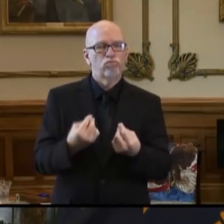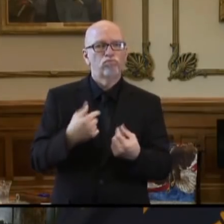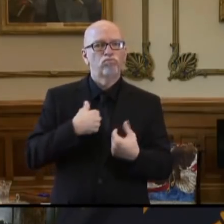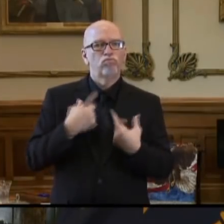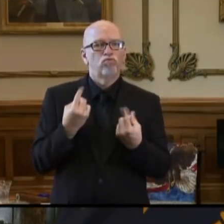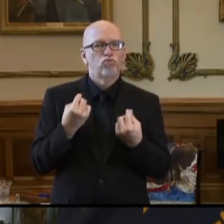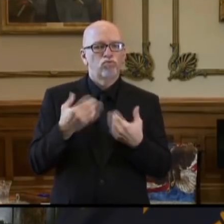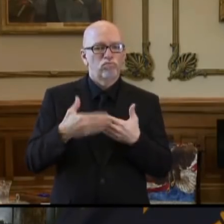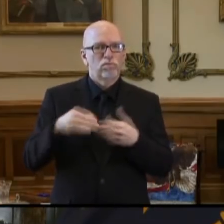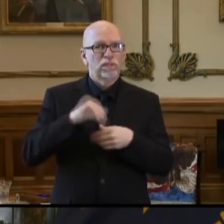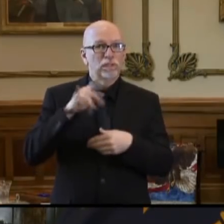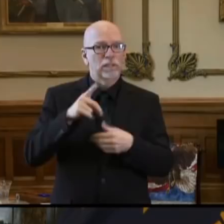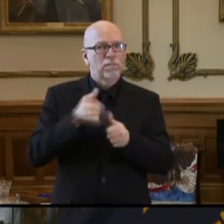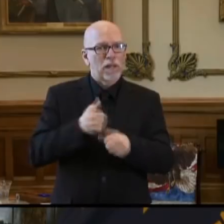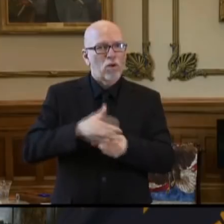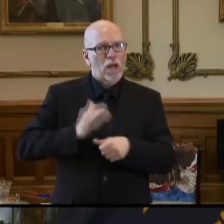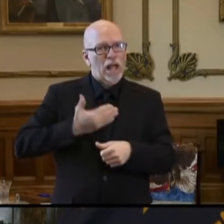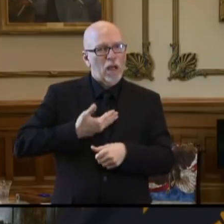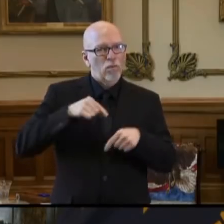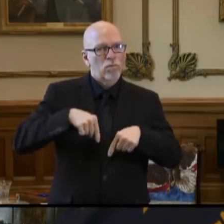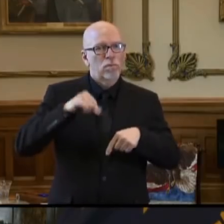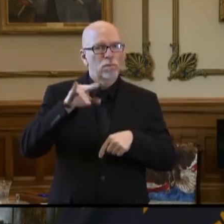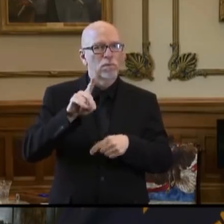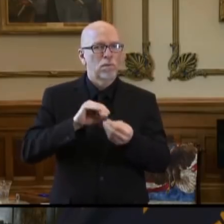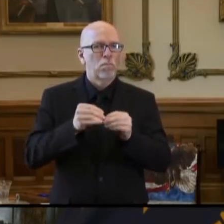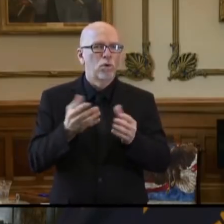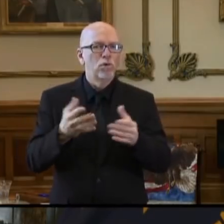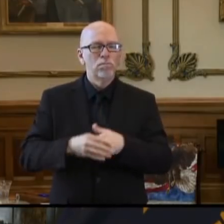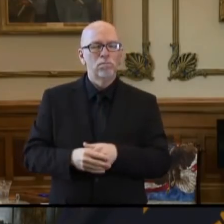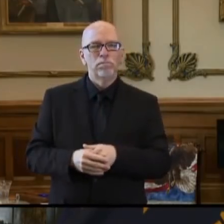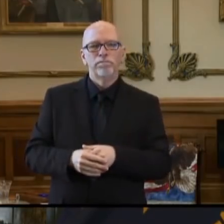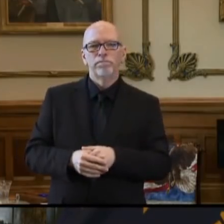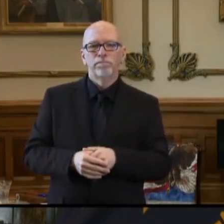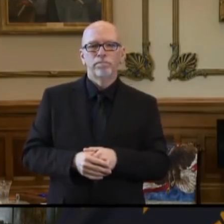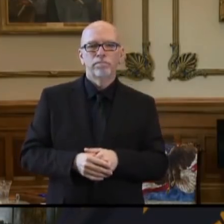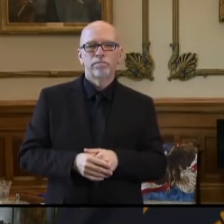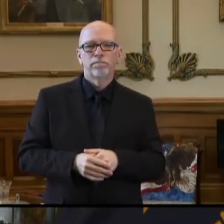NUMBERS WILL DETERMINE OUR EXECUTIVE ORDERS HERE IN THE